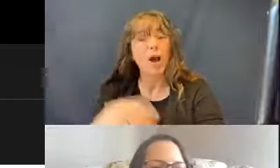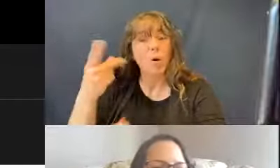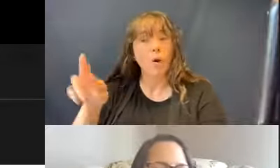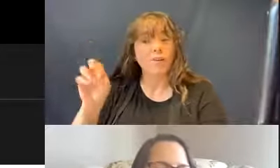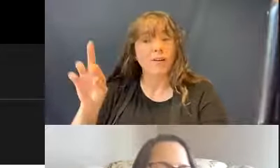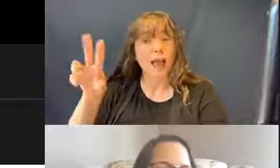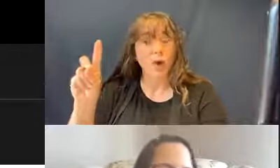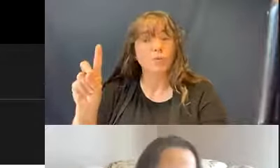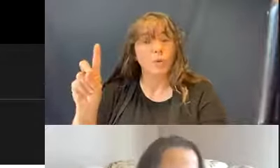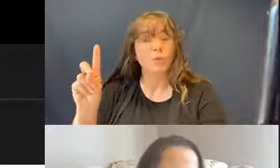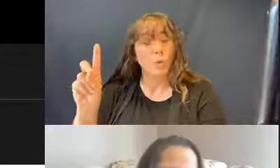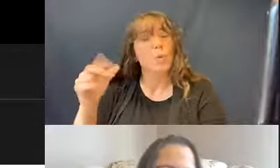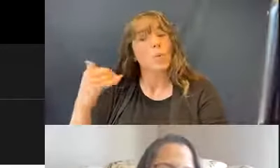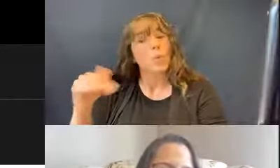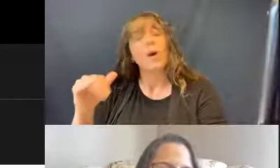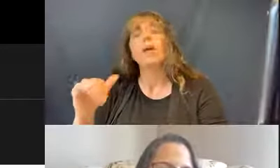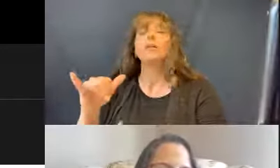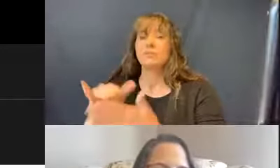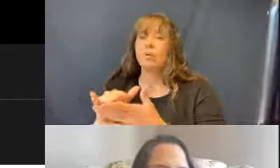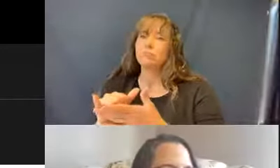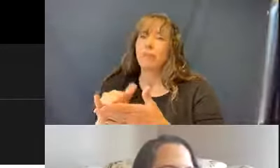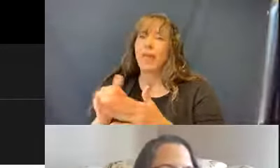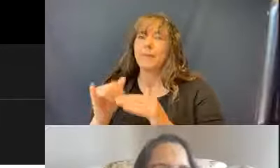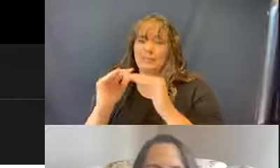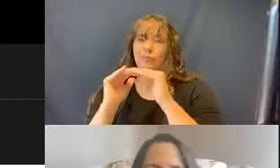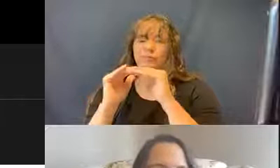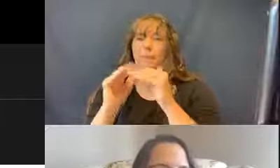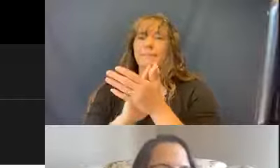away from deaf. And I was trying to figure out how am I going to handle classrooms, large